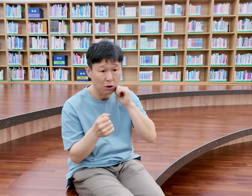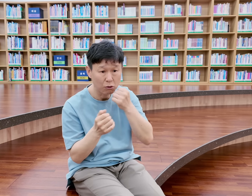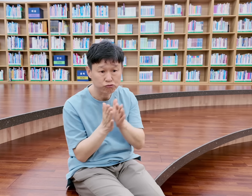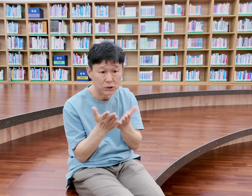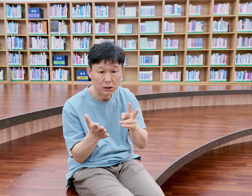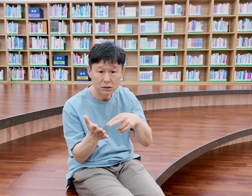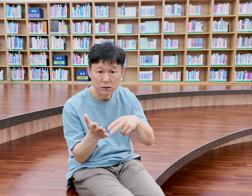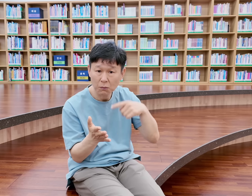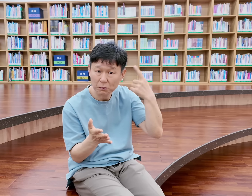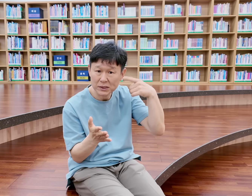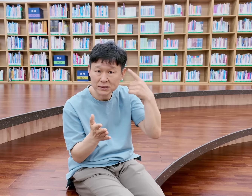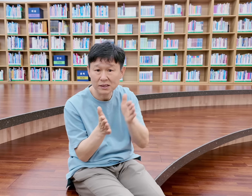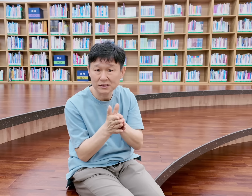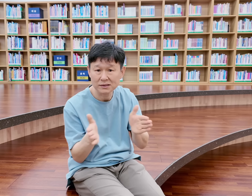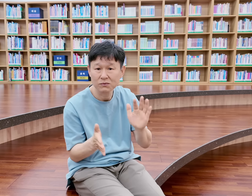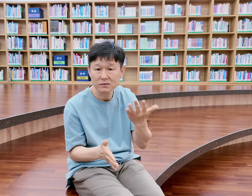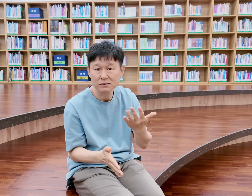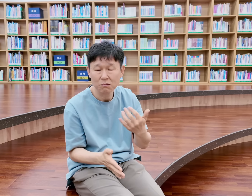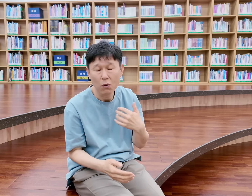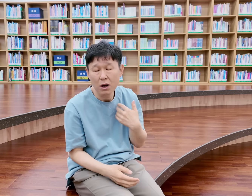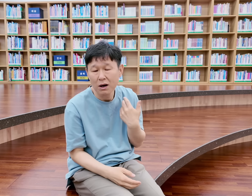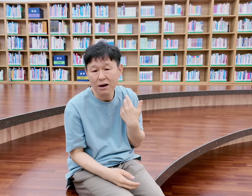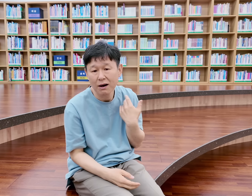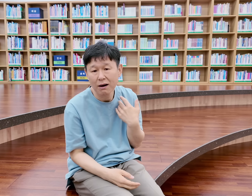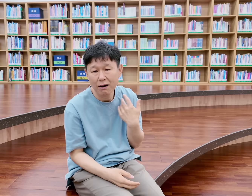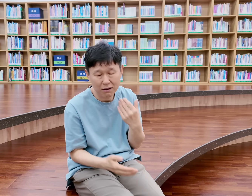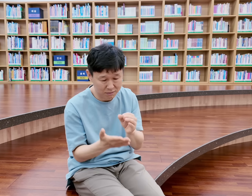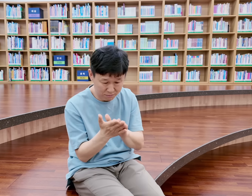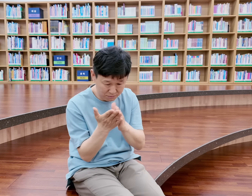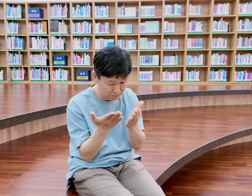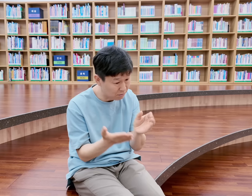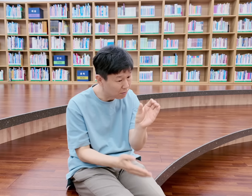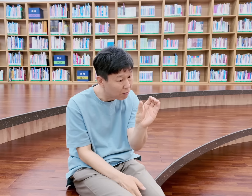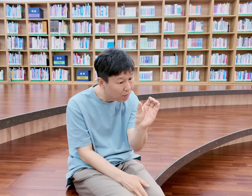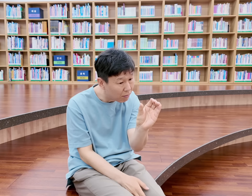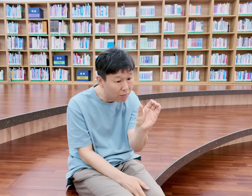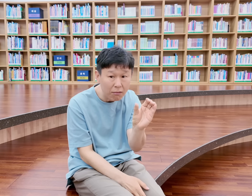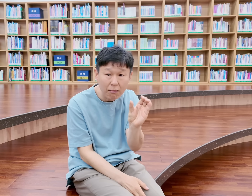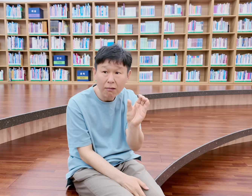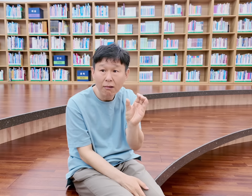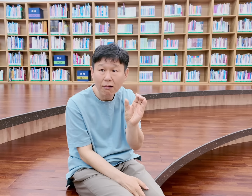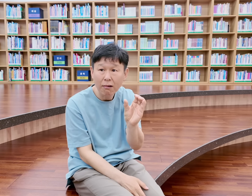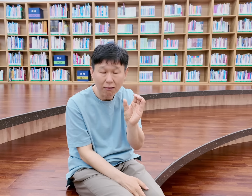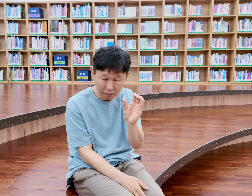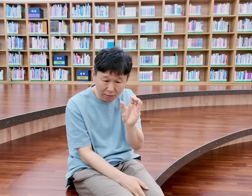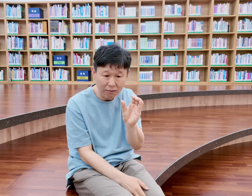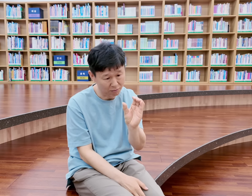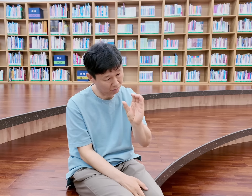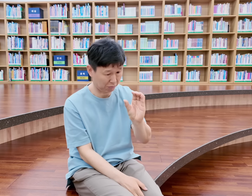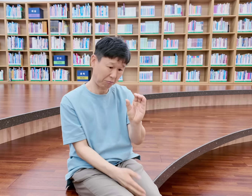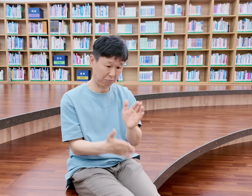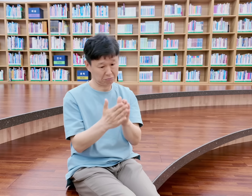in the second grade of elementary school and became a bookworm. I remember reading thick books really hard.